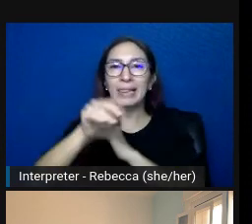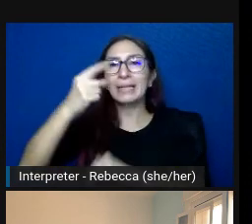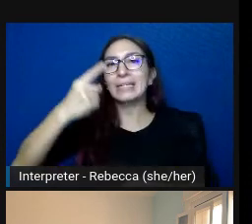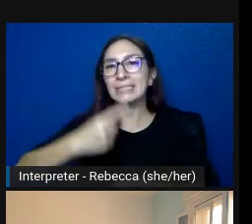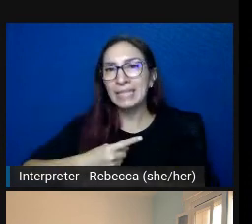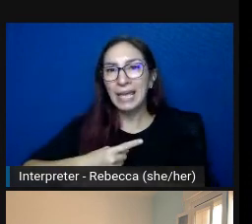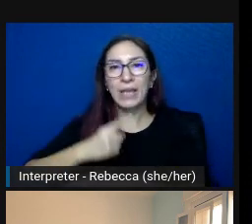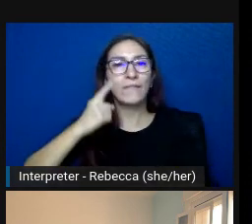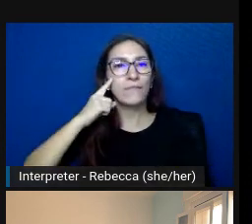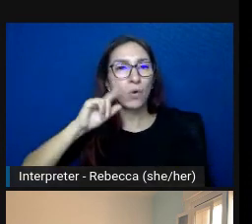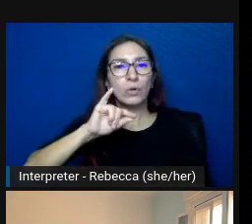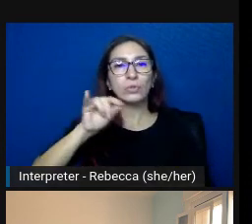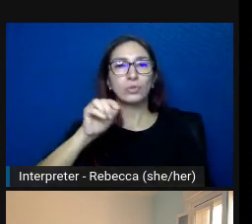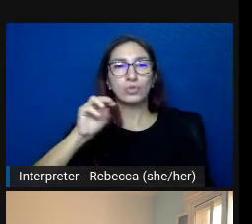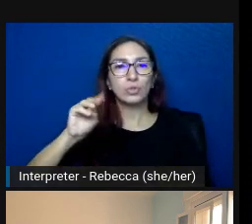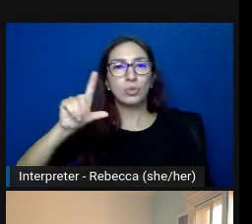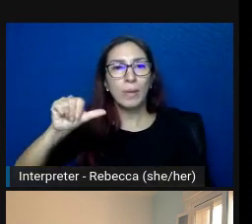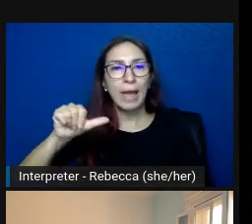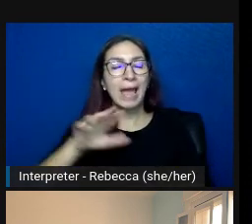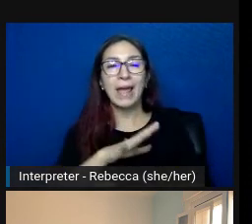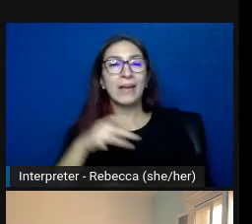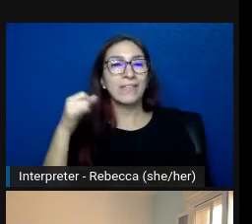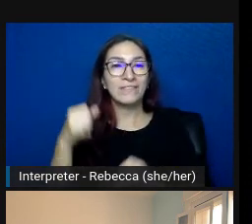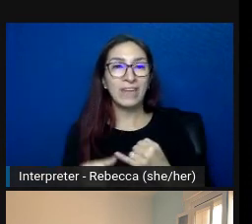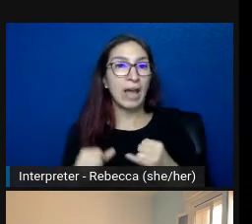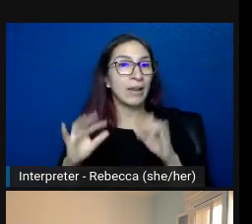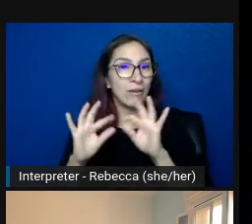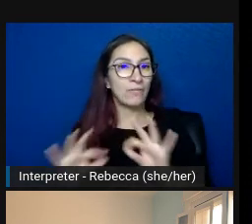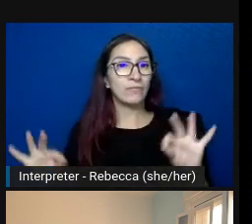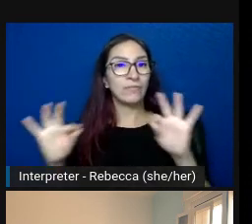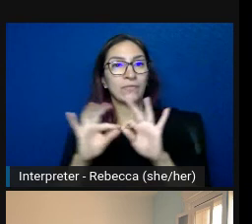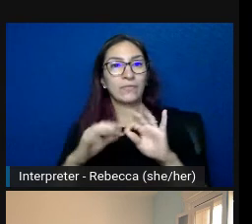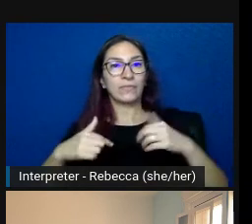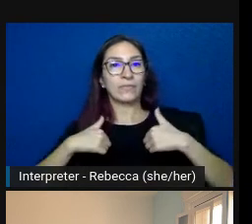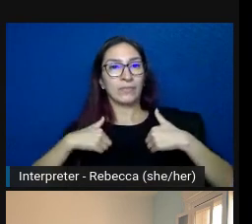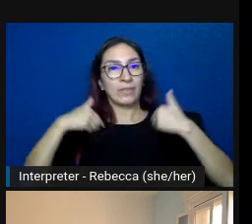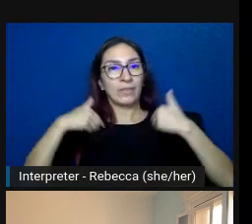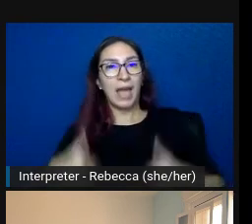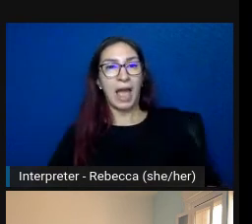Finally, very important, I am the human of two dogs,